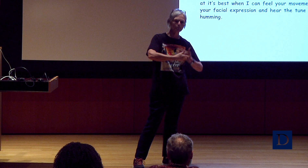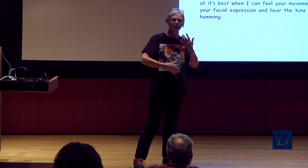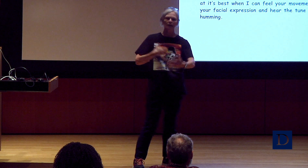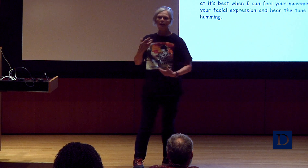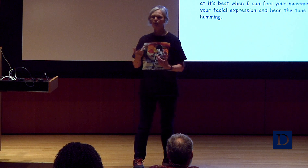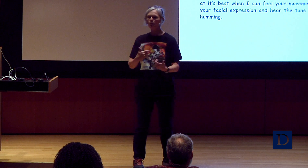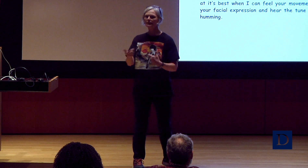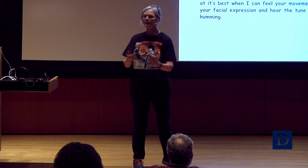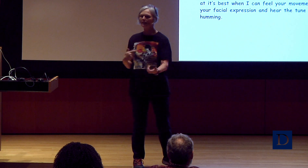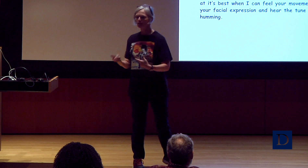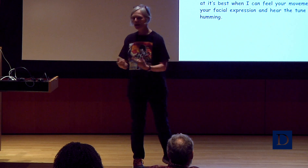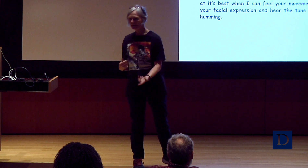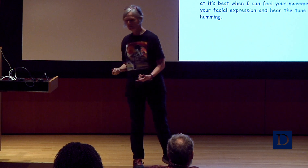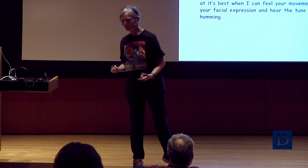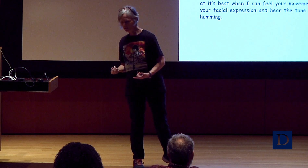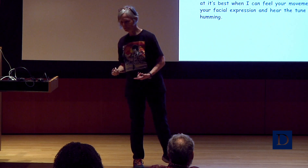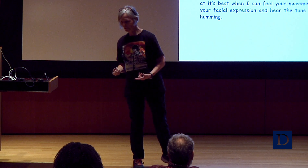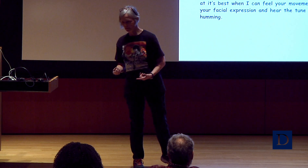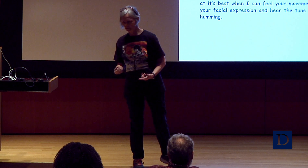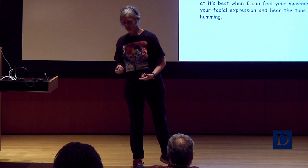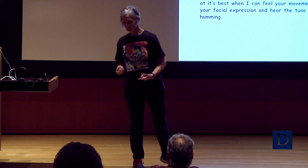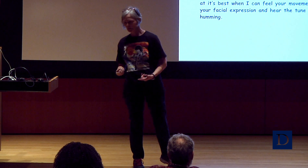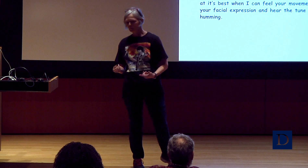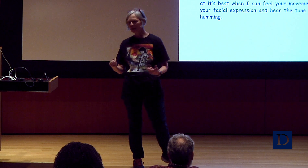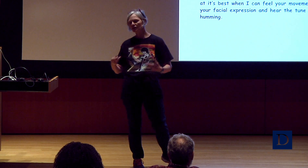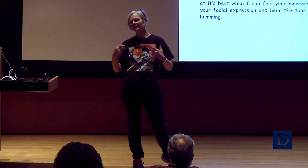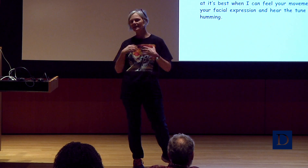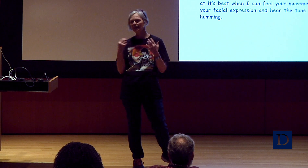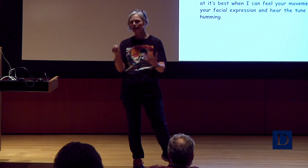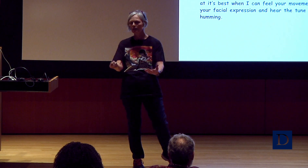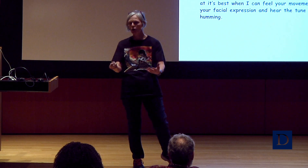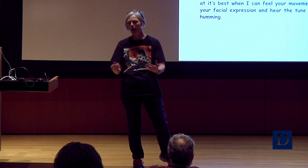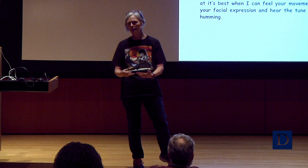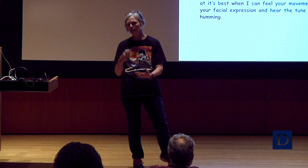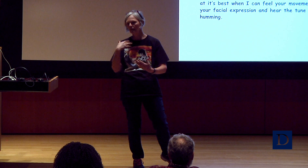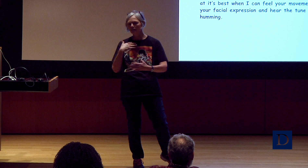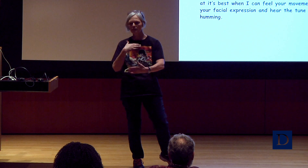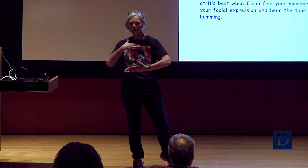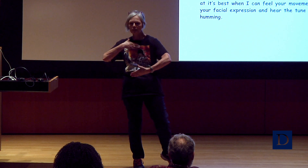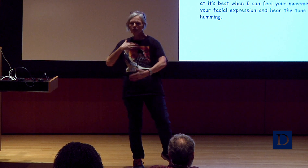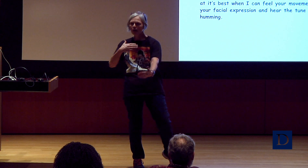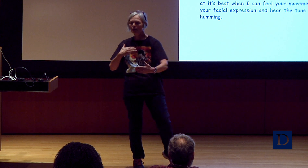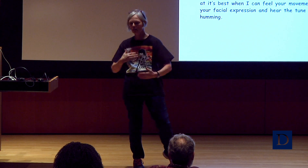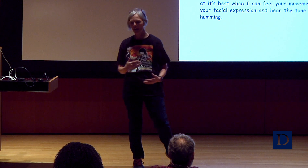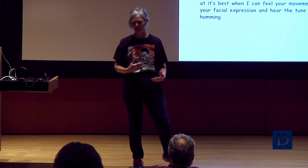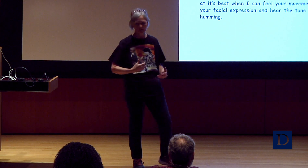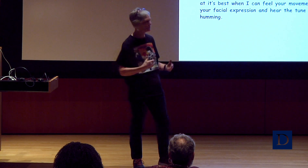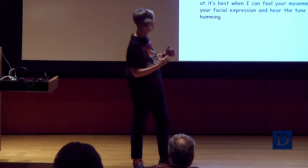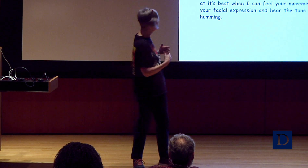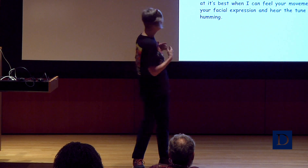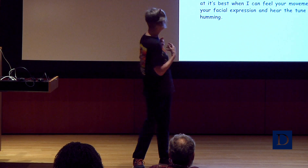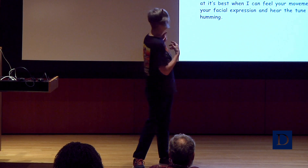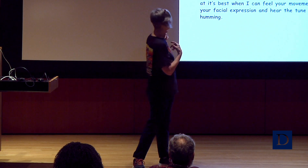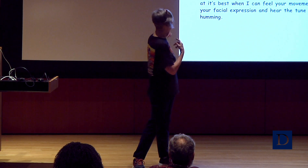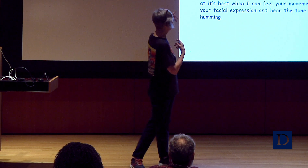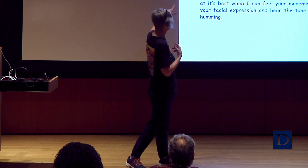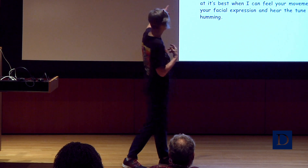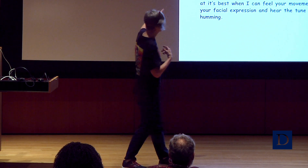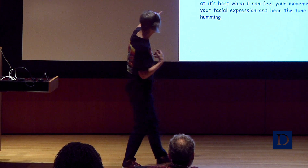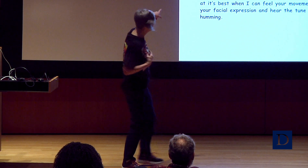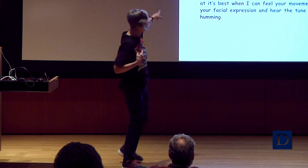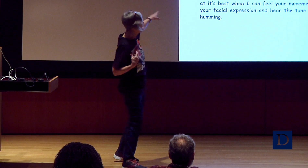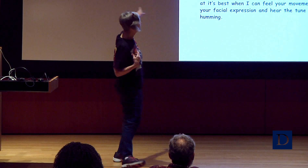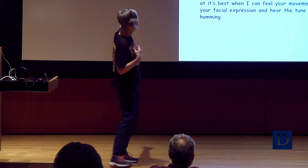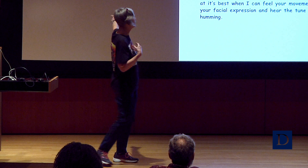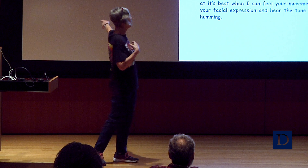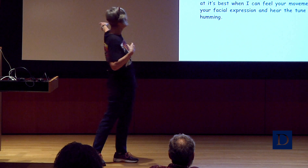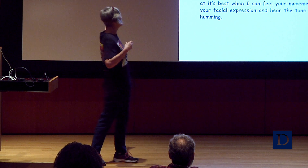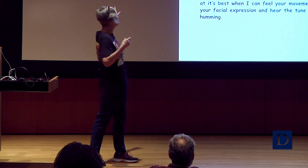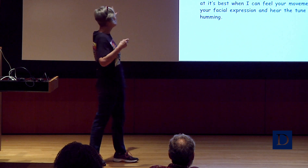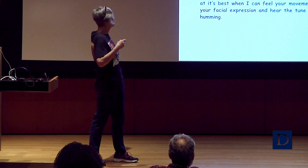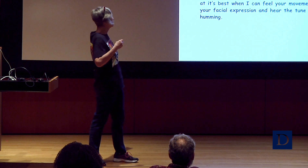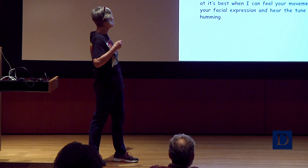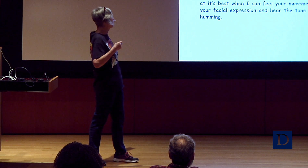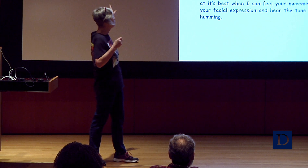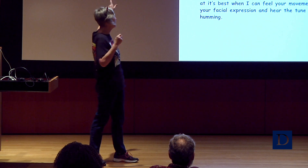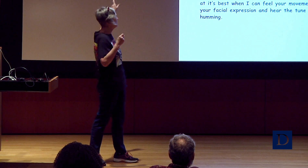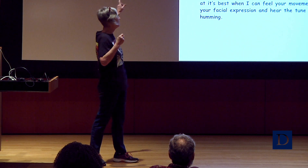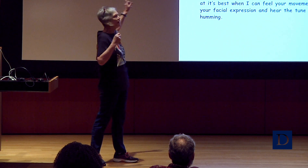but it was an interactive experience. Me just standing and talking is not interactive. Doing this summer, when I forget about you, and you forget about me,